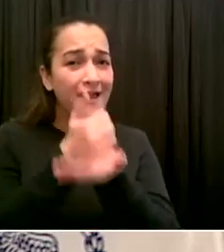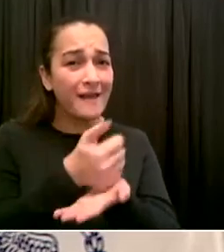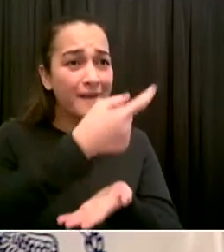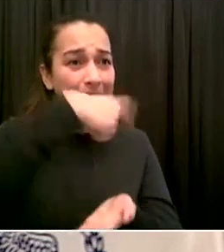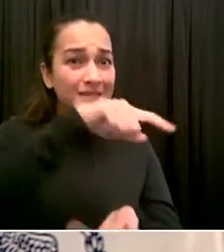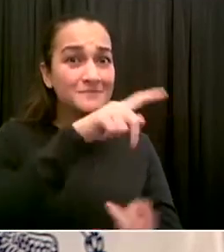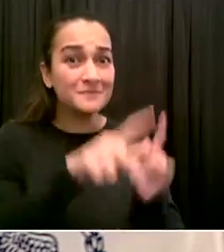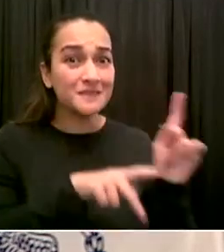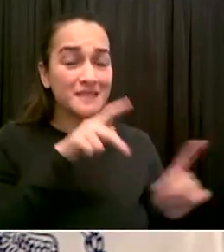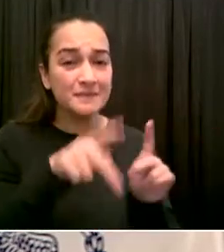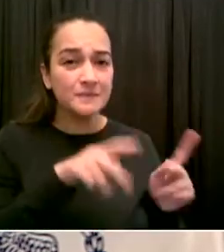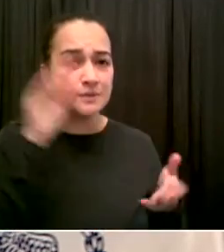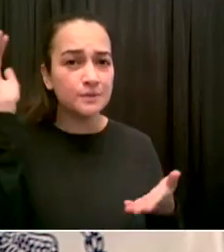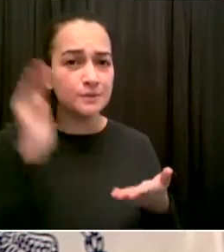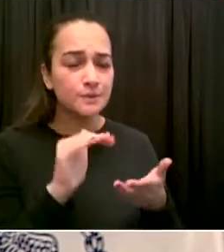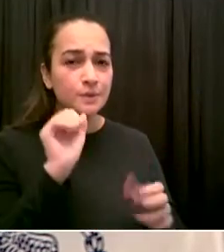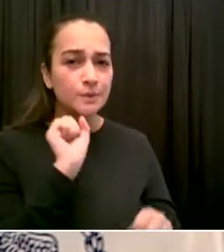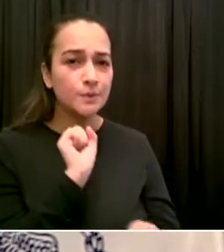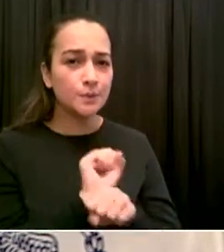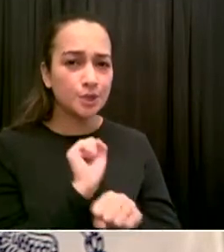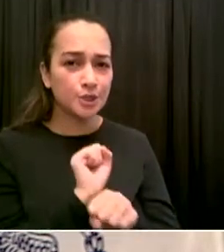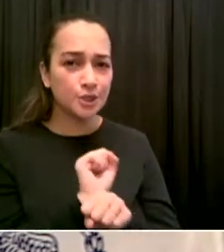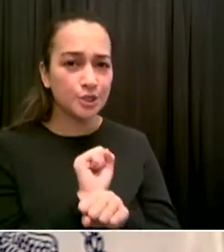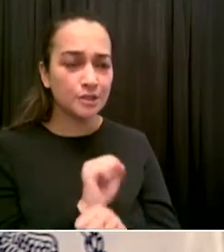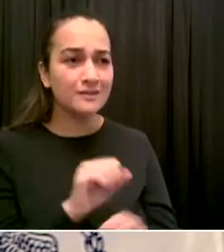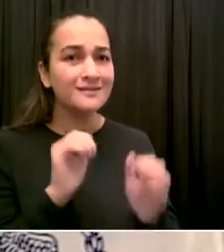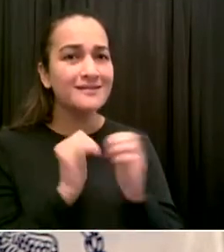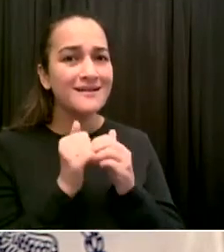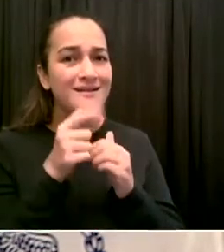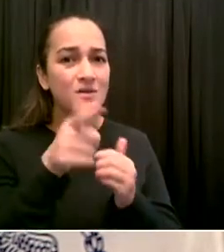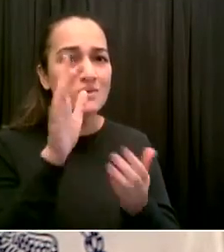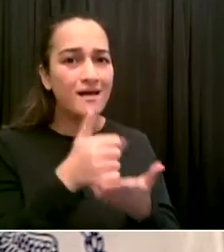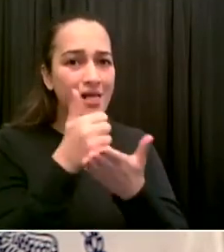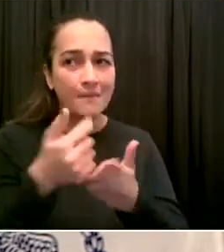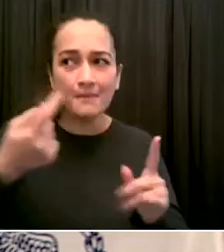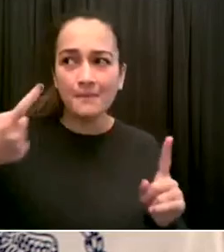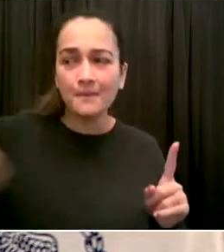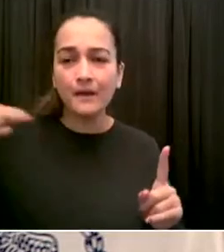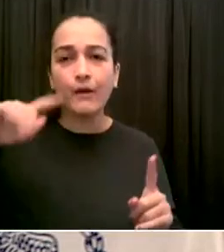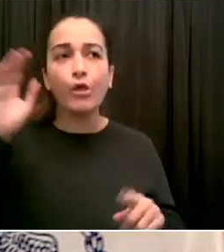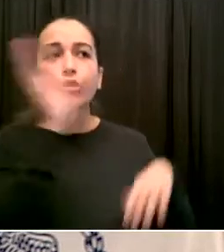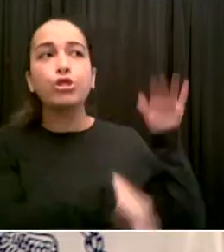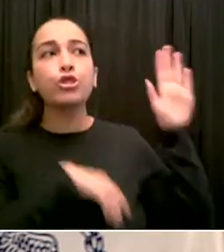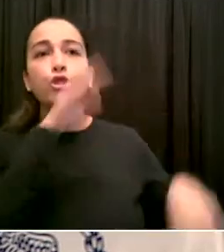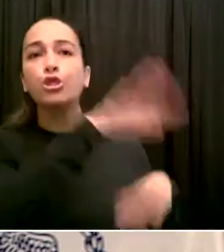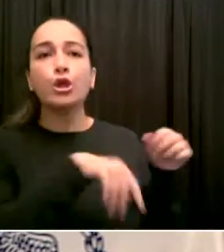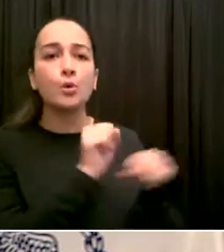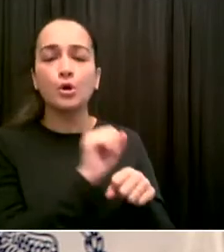UP AND DO THEIR JOBS, WHICH OBVIOUSLY THEY DO WHEN THE END